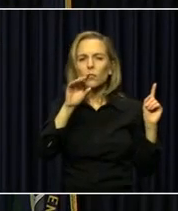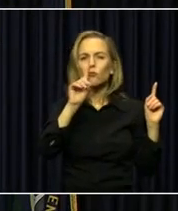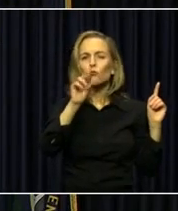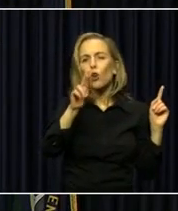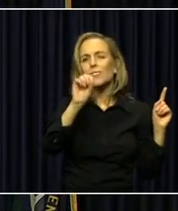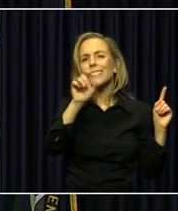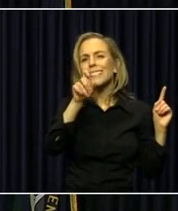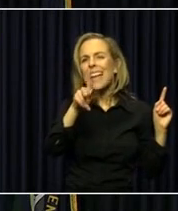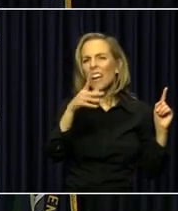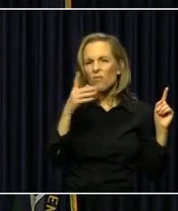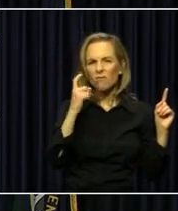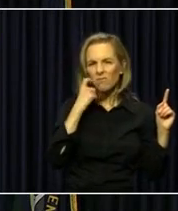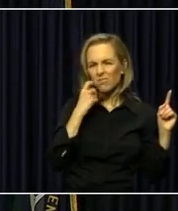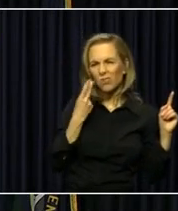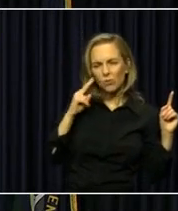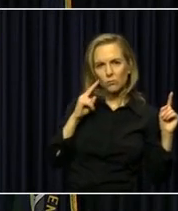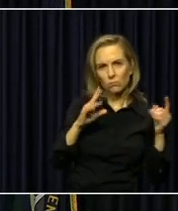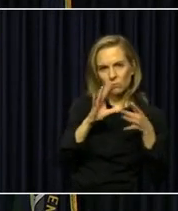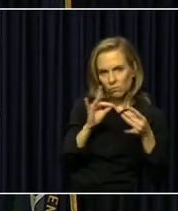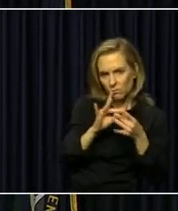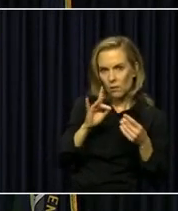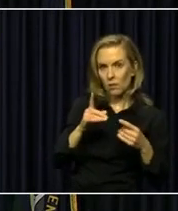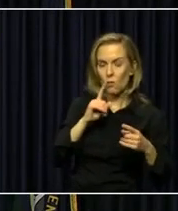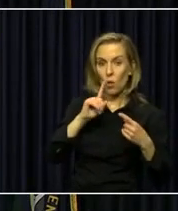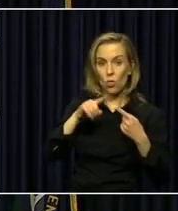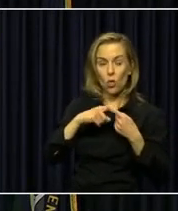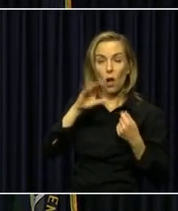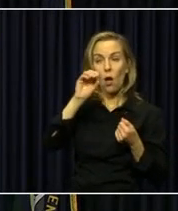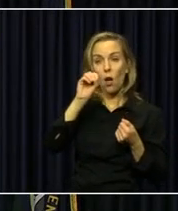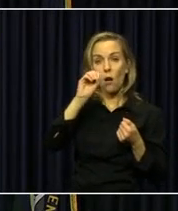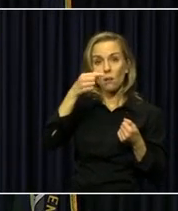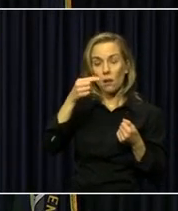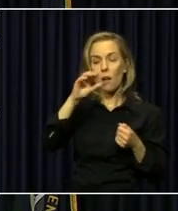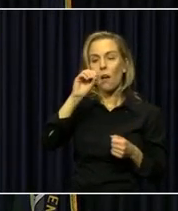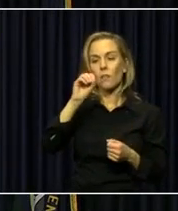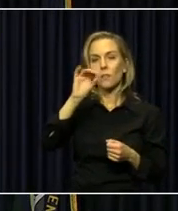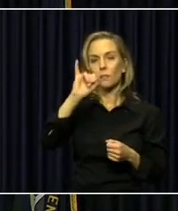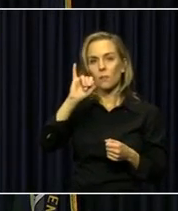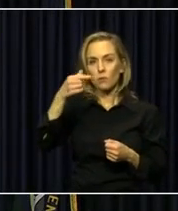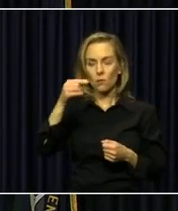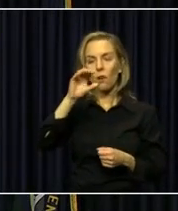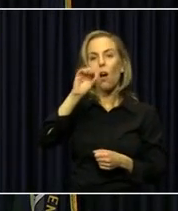SEVERAL TIMES ALREADY. YOU KNOW, A LOT OF TASK FORCES DON'T ACTUALLY WORK.